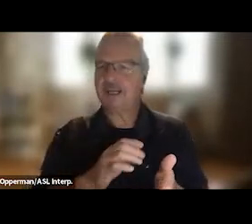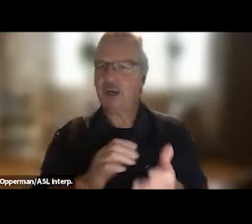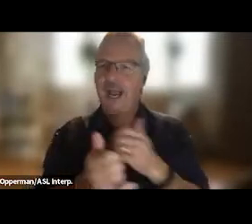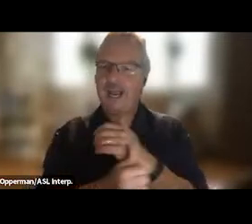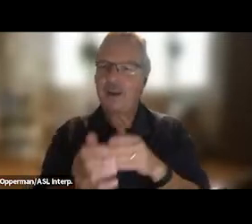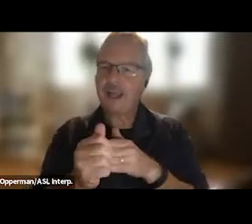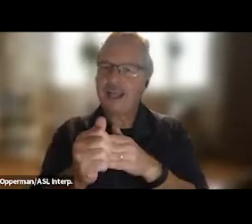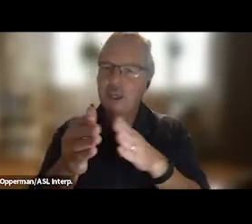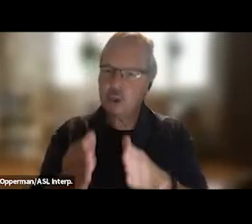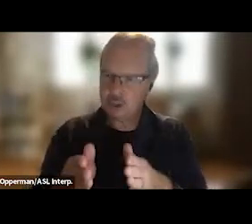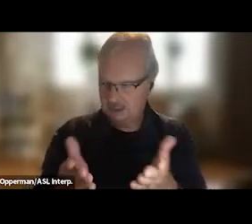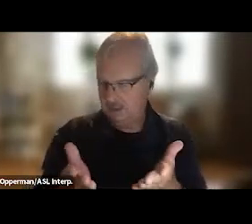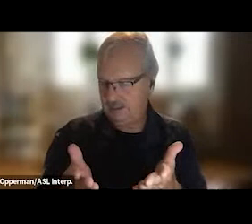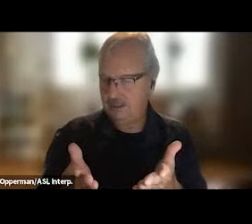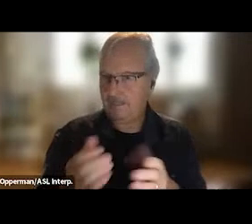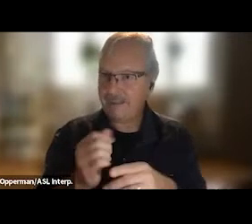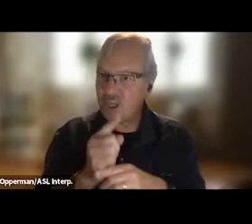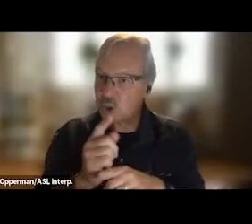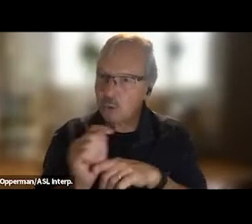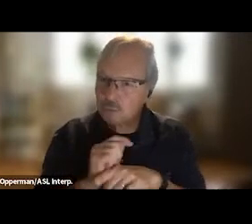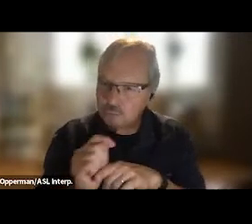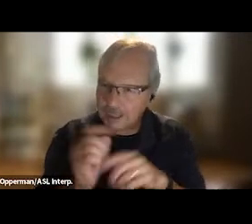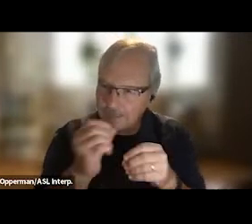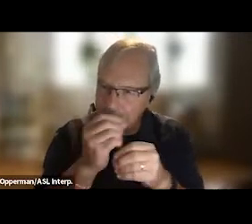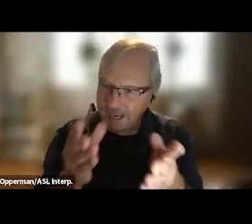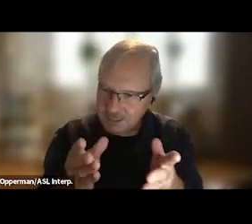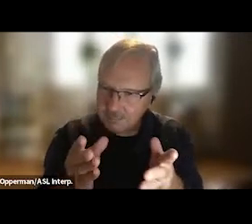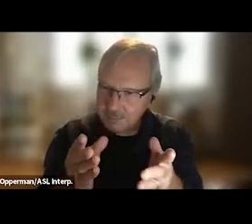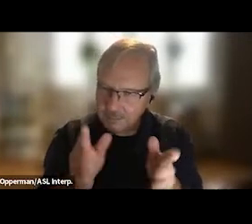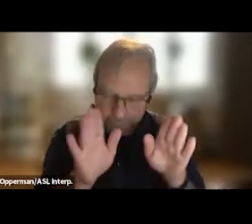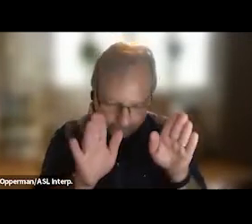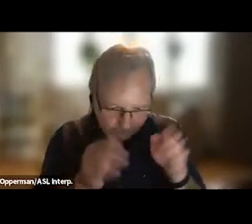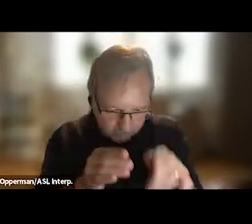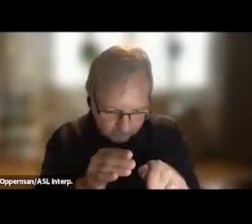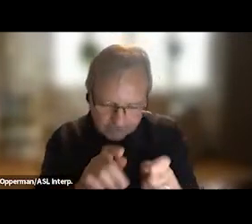So ensuring that those trainings and the messages were in fact geared and tailored to our audience.